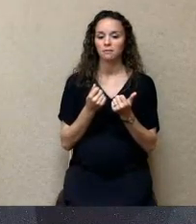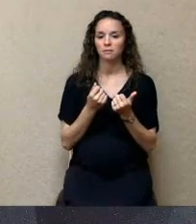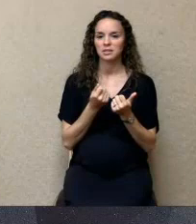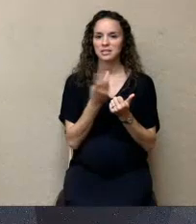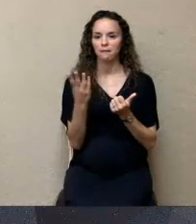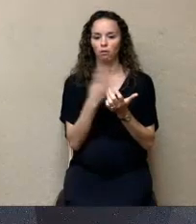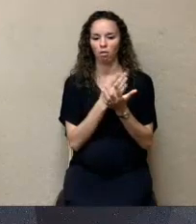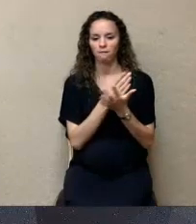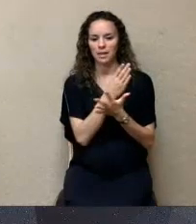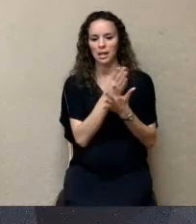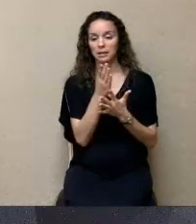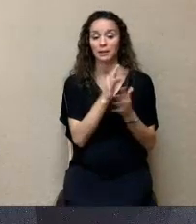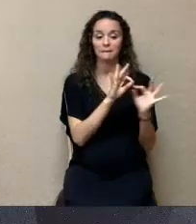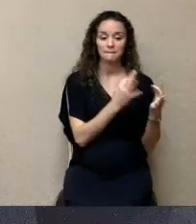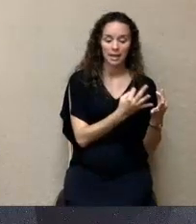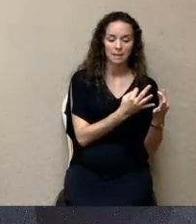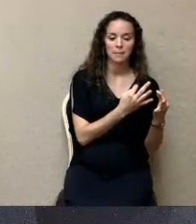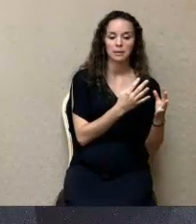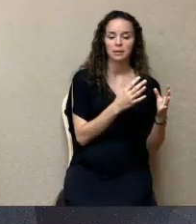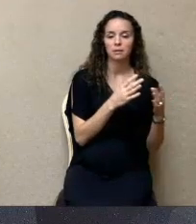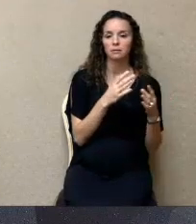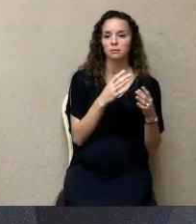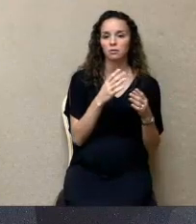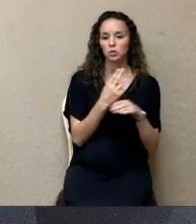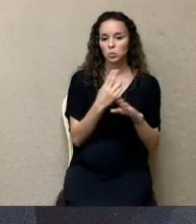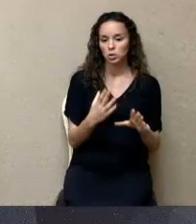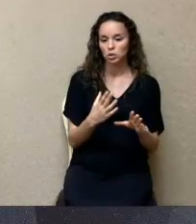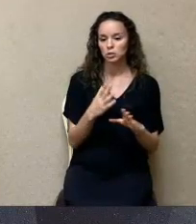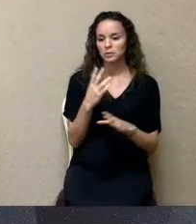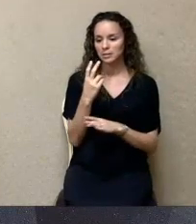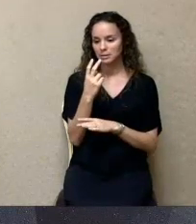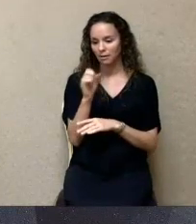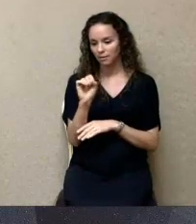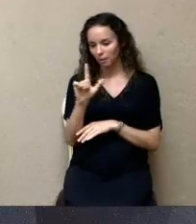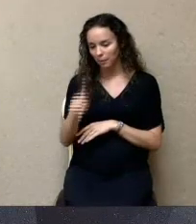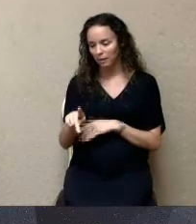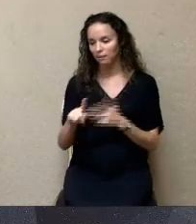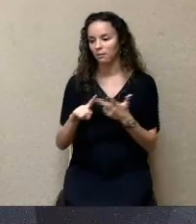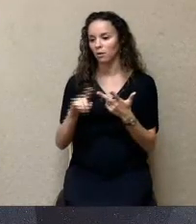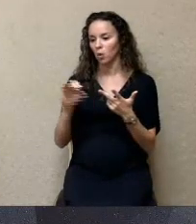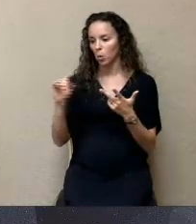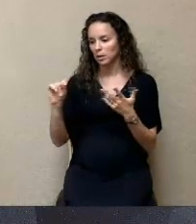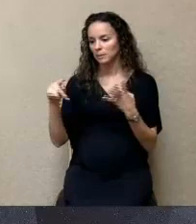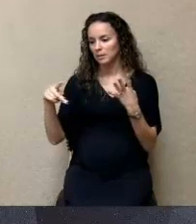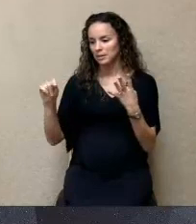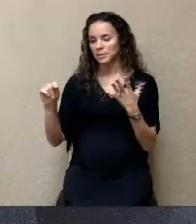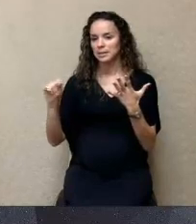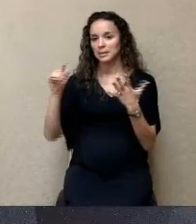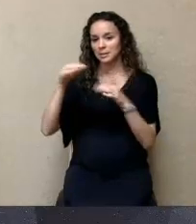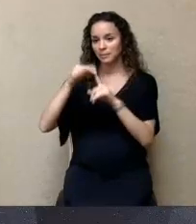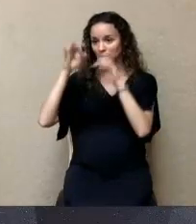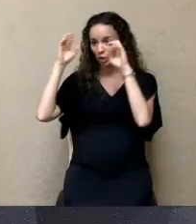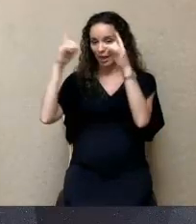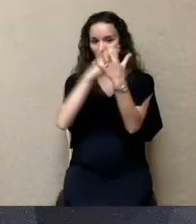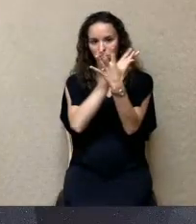the family members, the users, there's speech and language, OT, PT, special ed, like the disciplines of students is